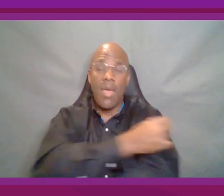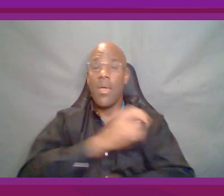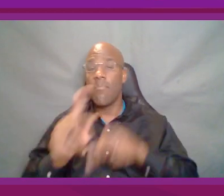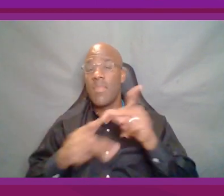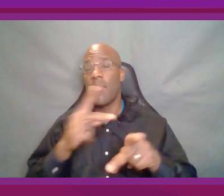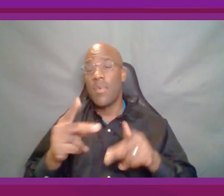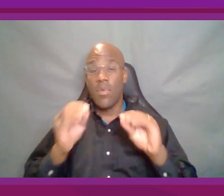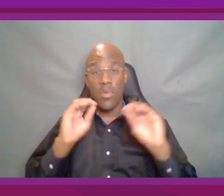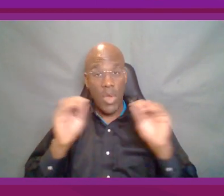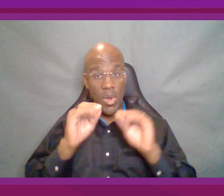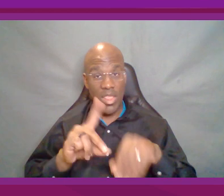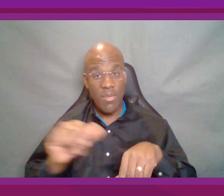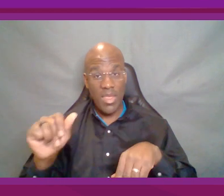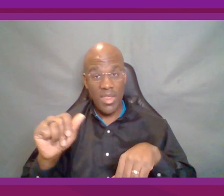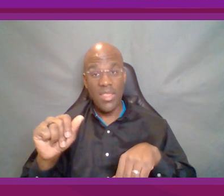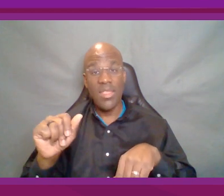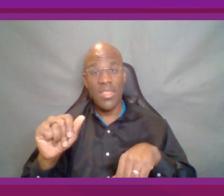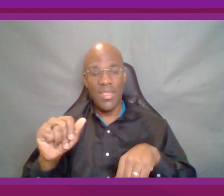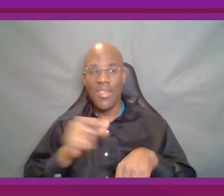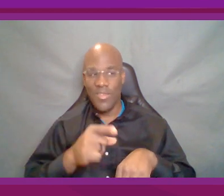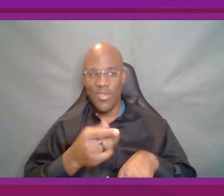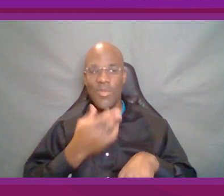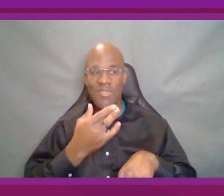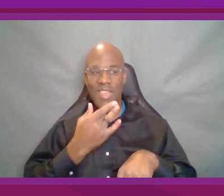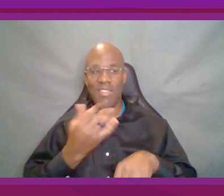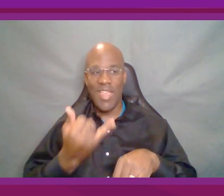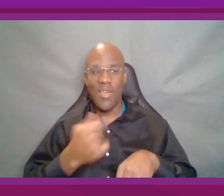people without disabilities got a taste of what it meant to be isolated.